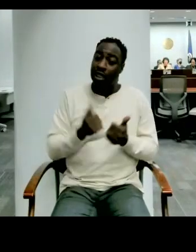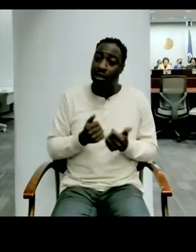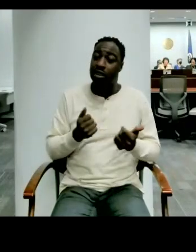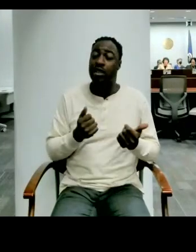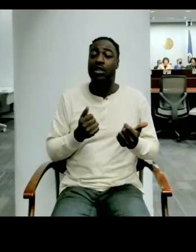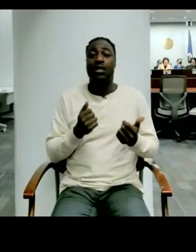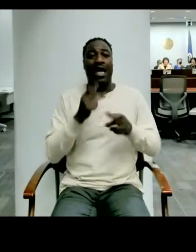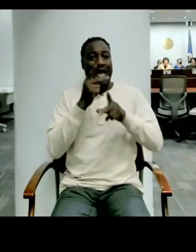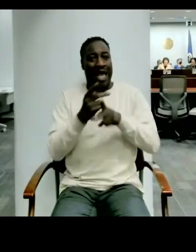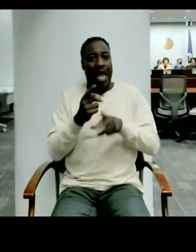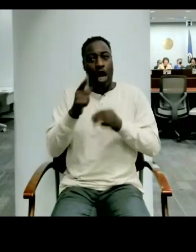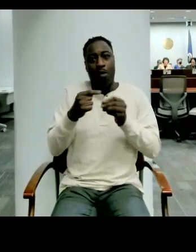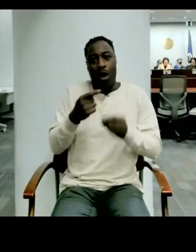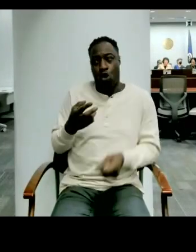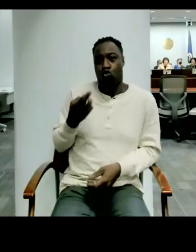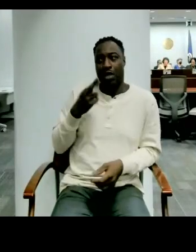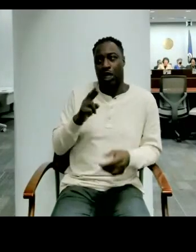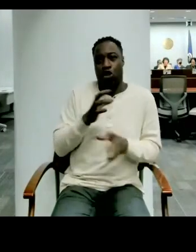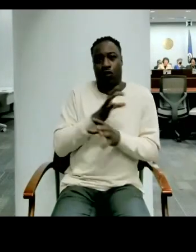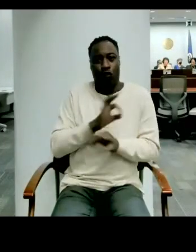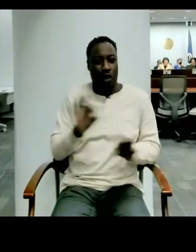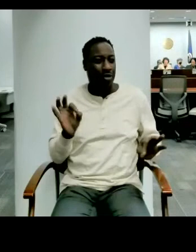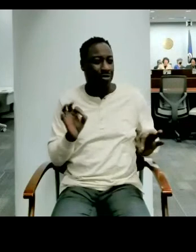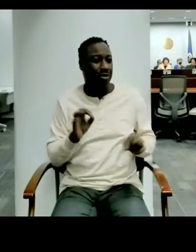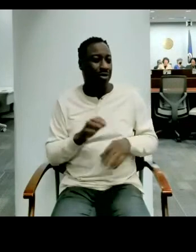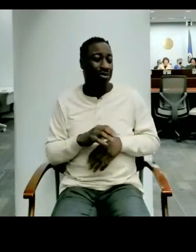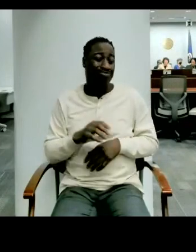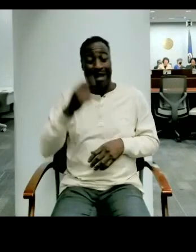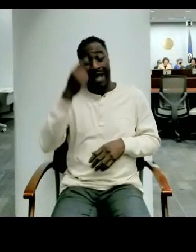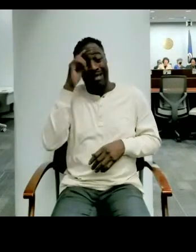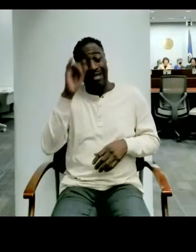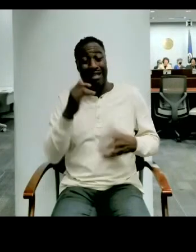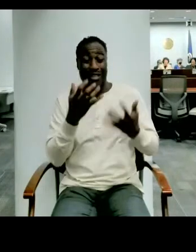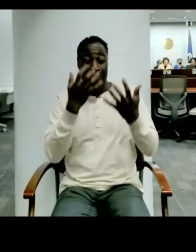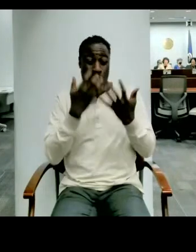about this issue, which I think is certainly an unfortunate. So how can we do better here?